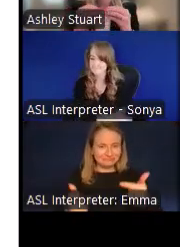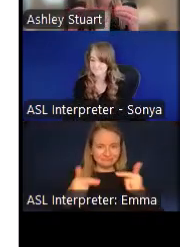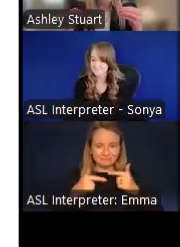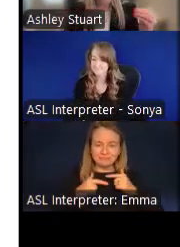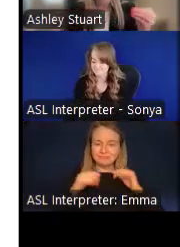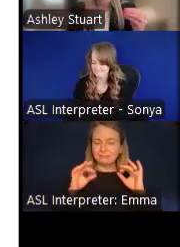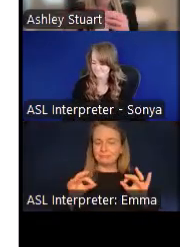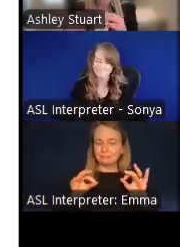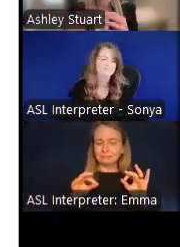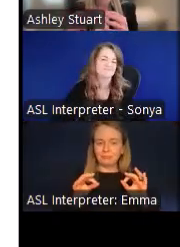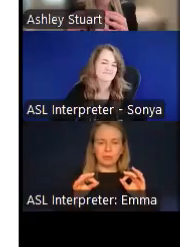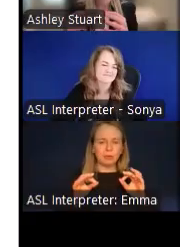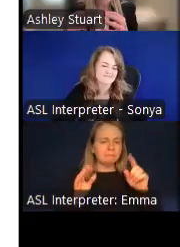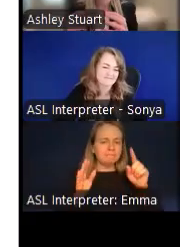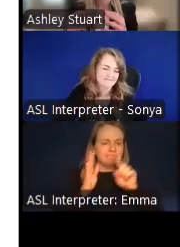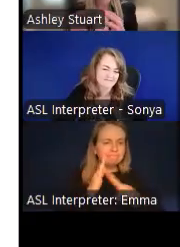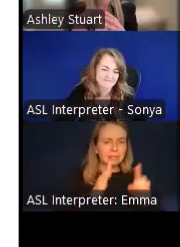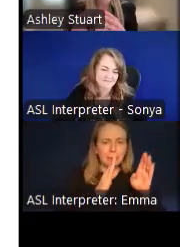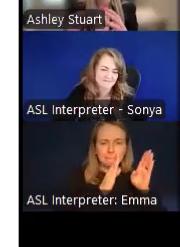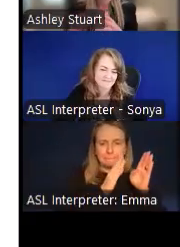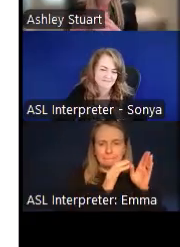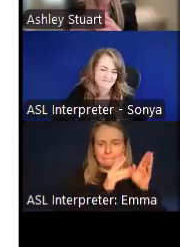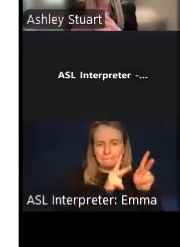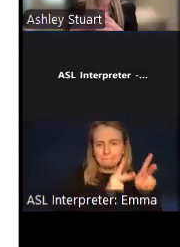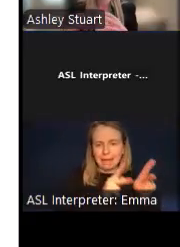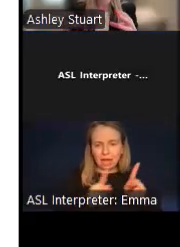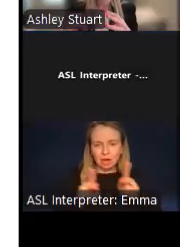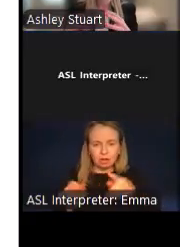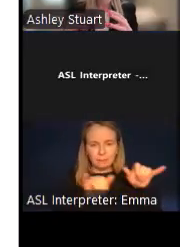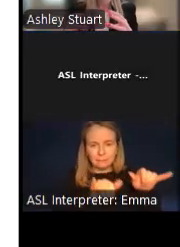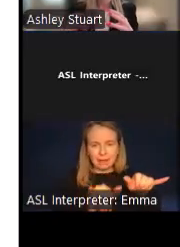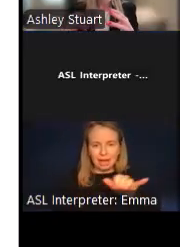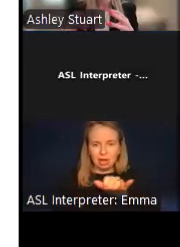pattern of behavior, and that pattern typically is.